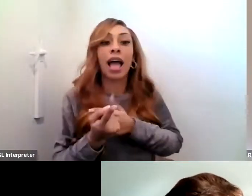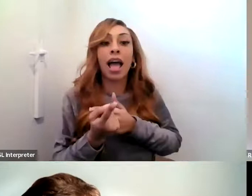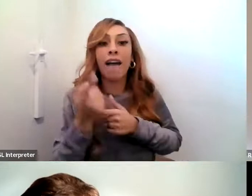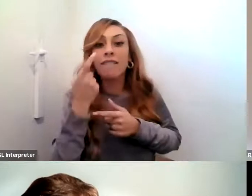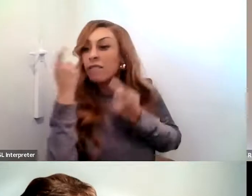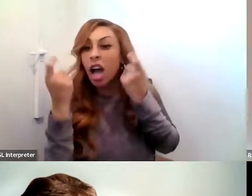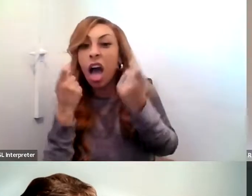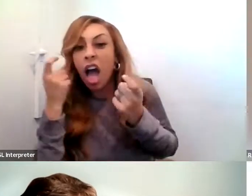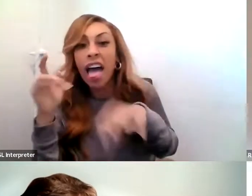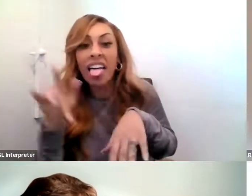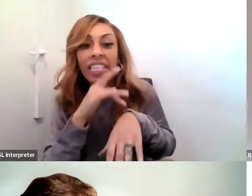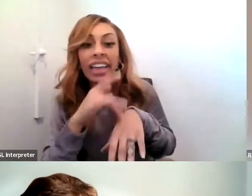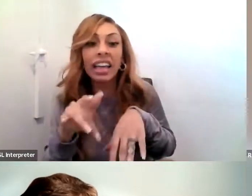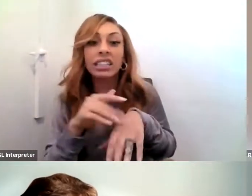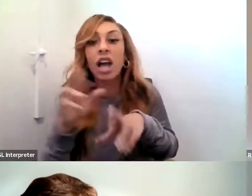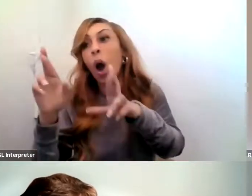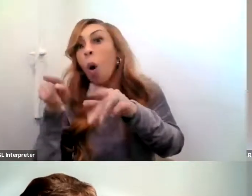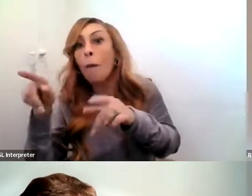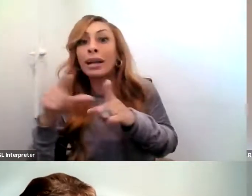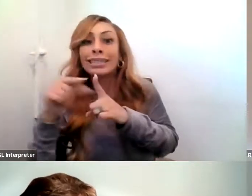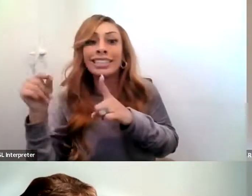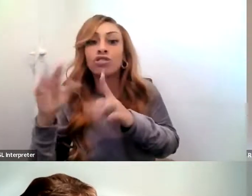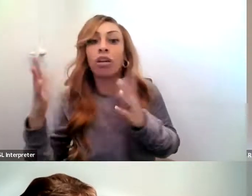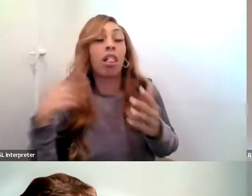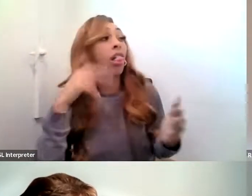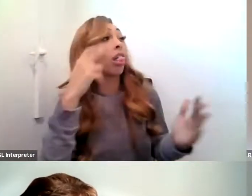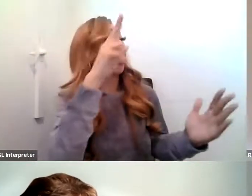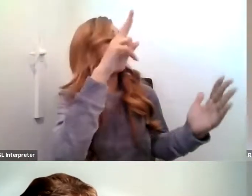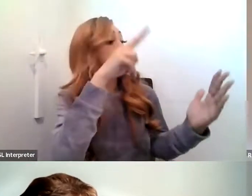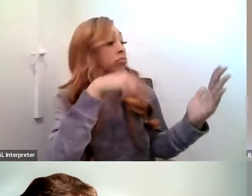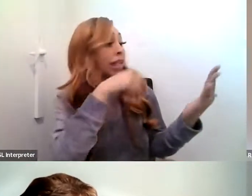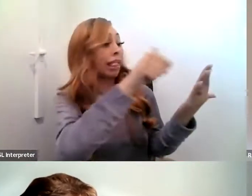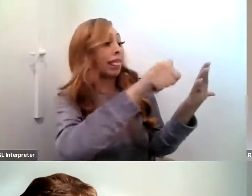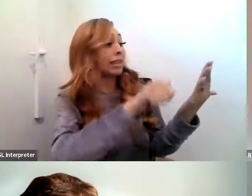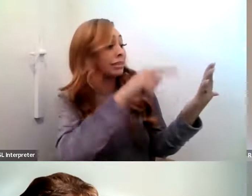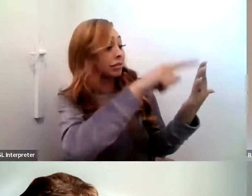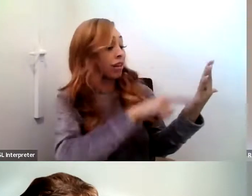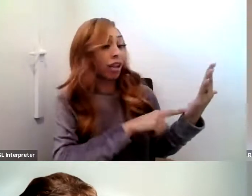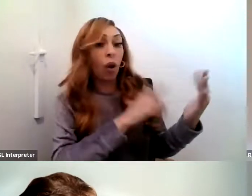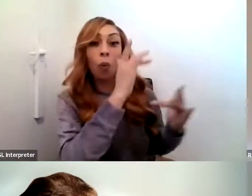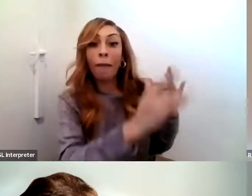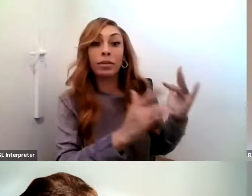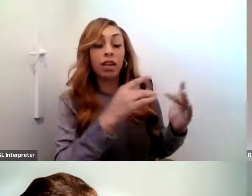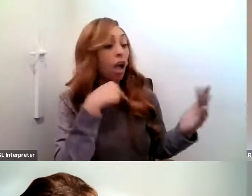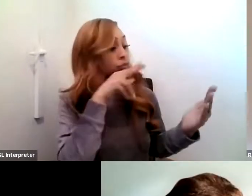and hoping they do something digital, it was about: here are the listings for all of the artistic possibilities open to me.